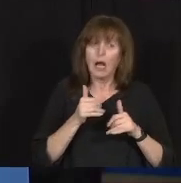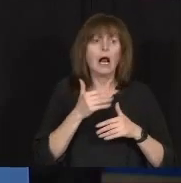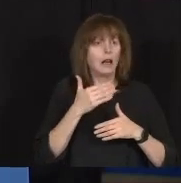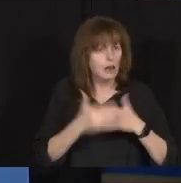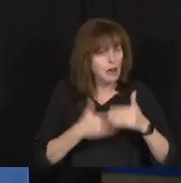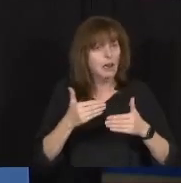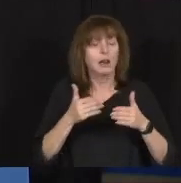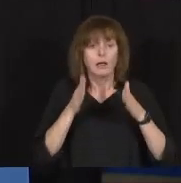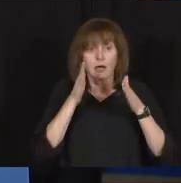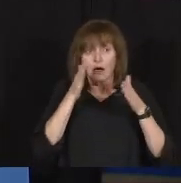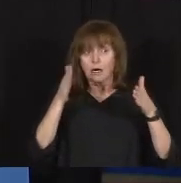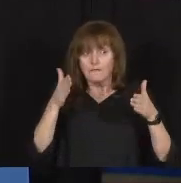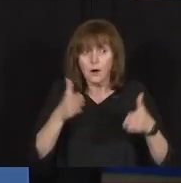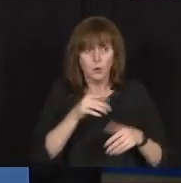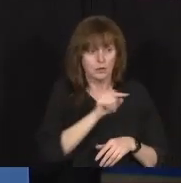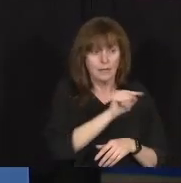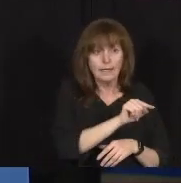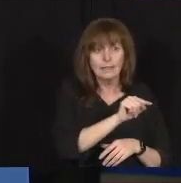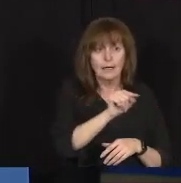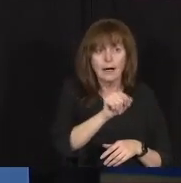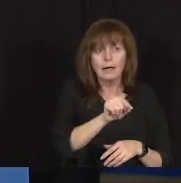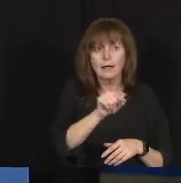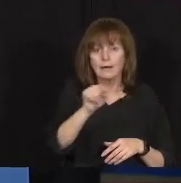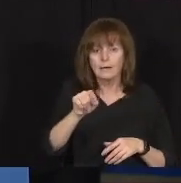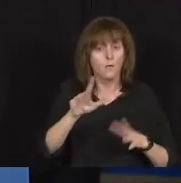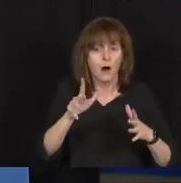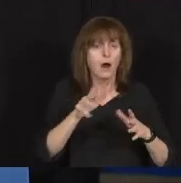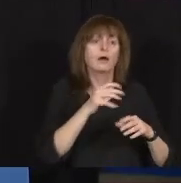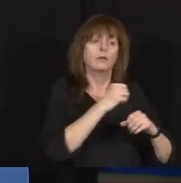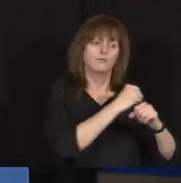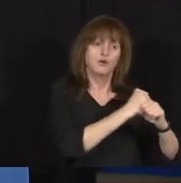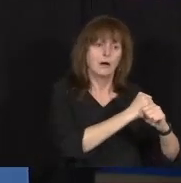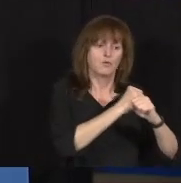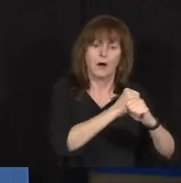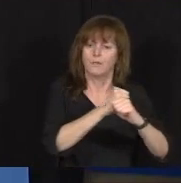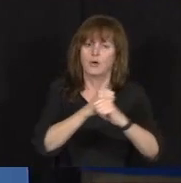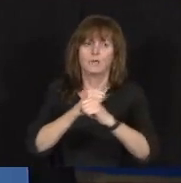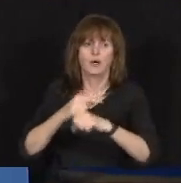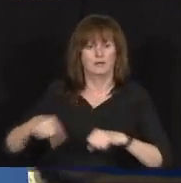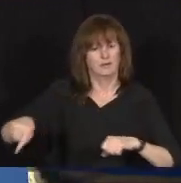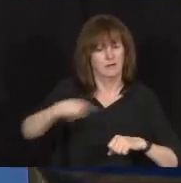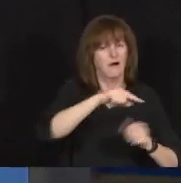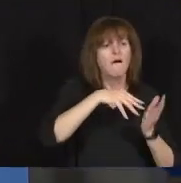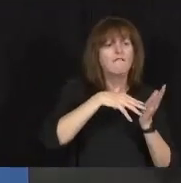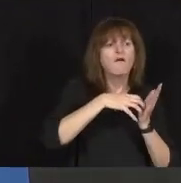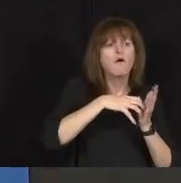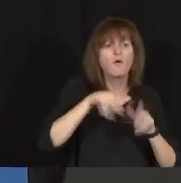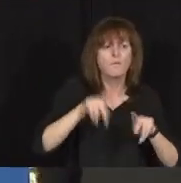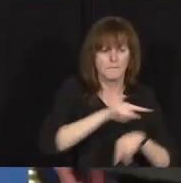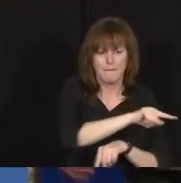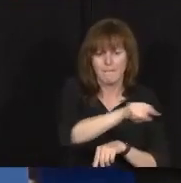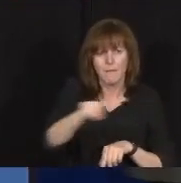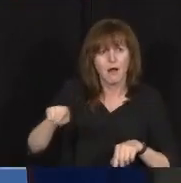i ncreased the capacity for testing and moving forward particularly, focusing on those areas where we really need to build that iron ring